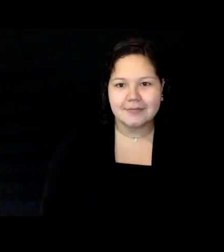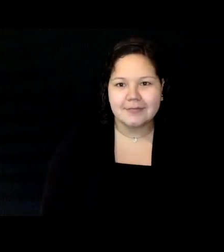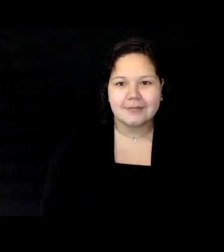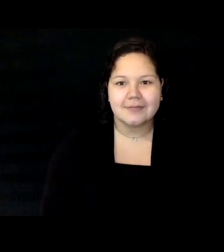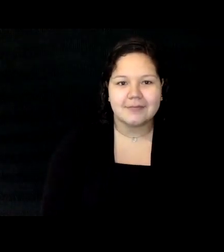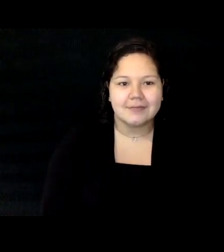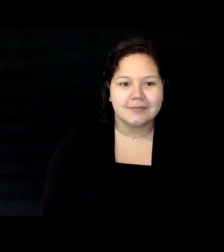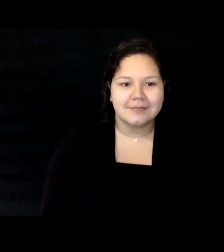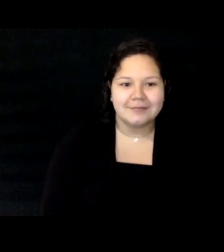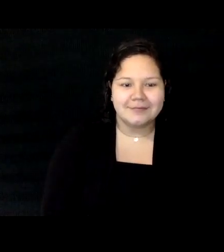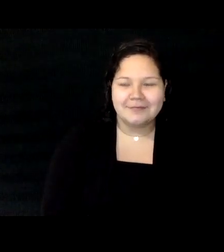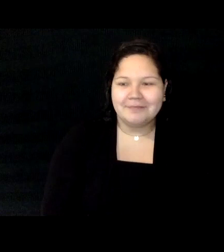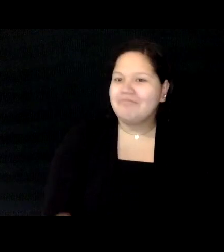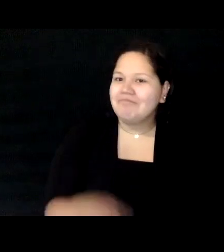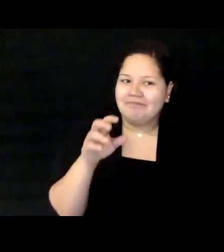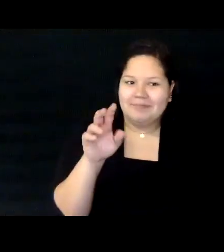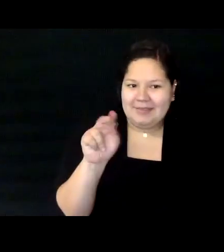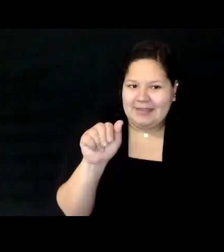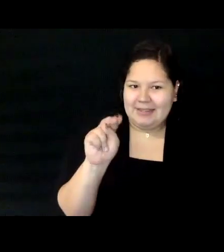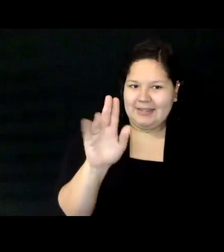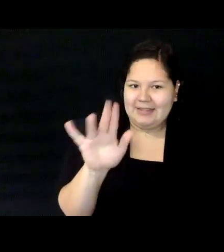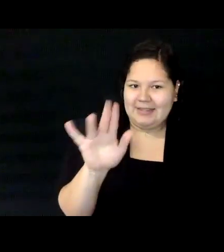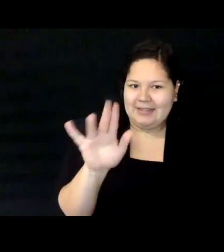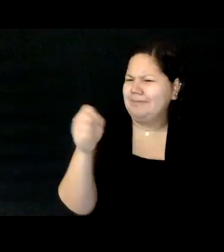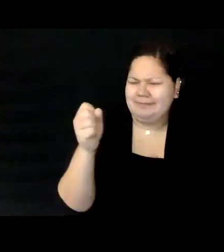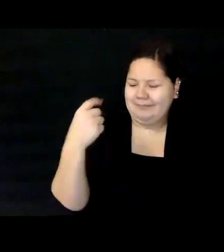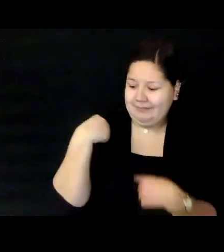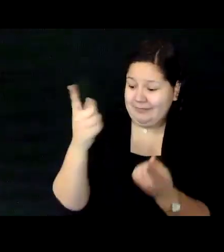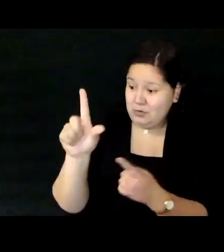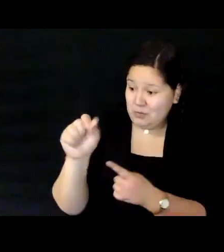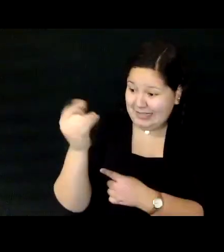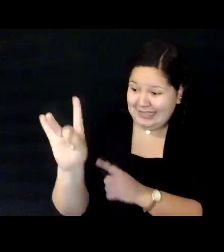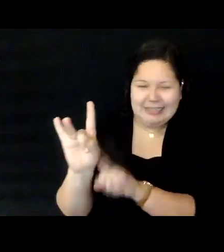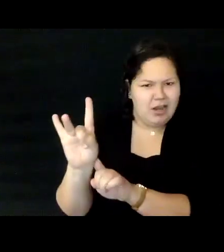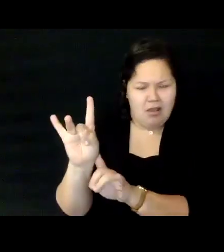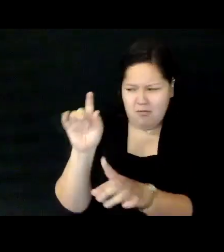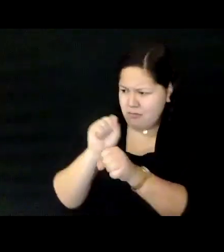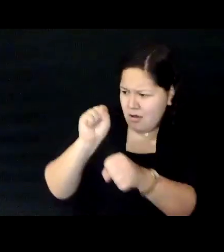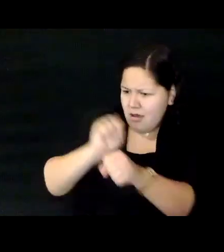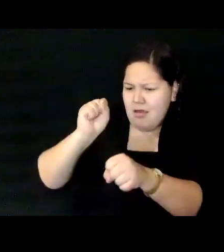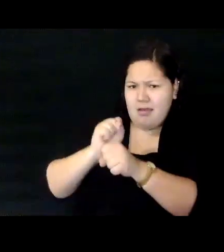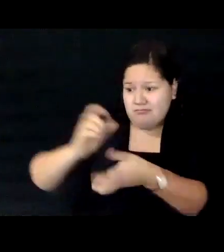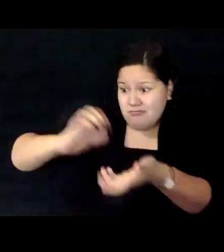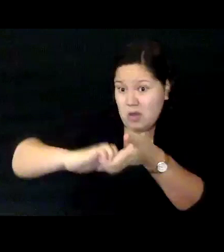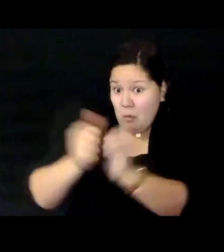Yeah, it's been such a wonderful experience, since 2018, working with Cinevolution to